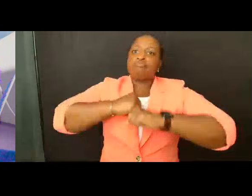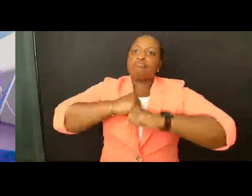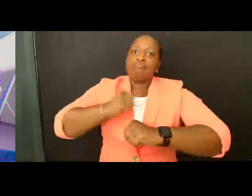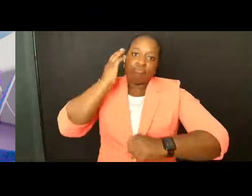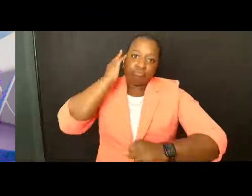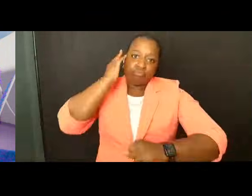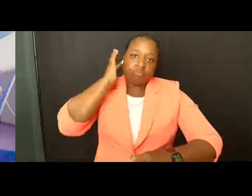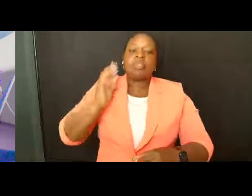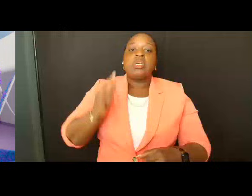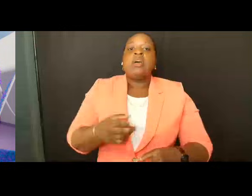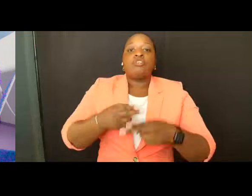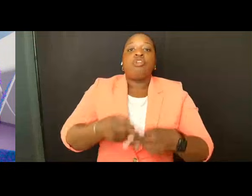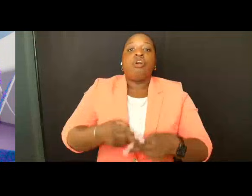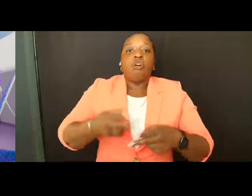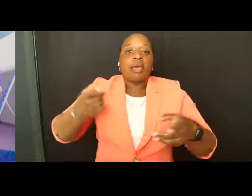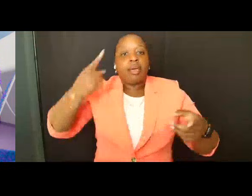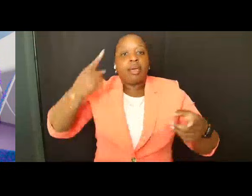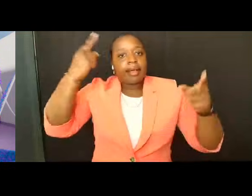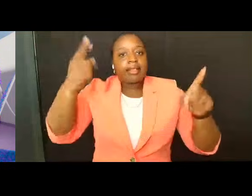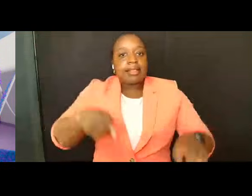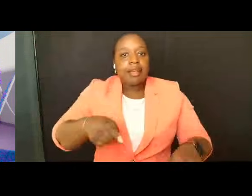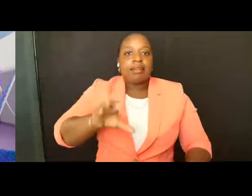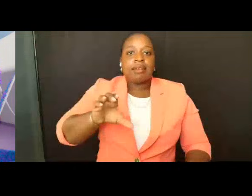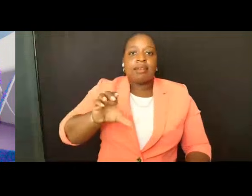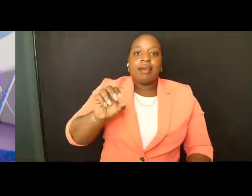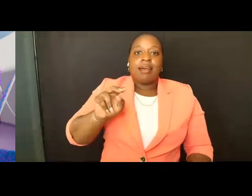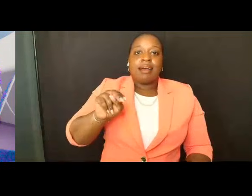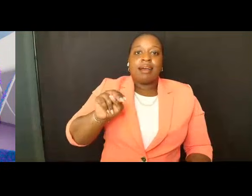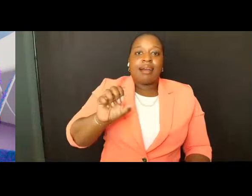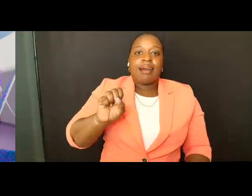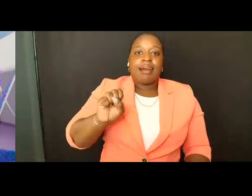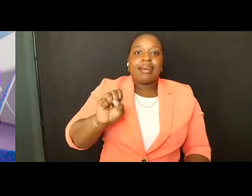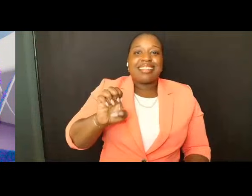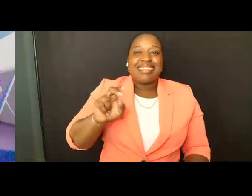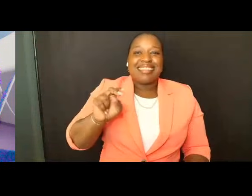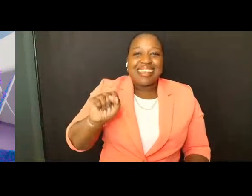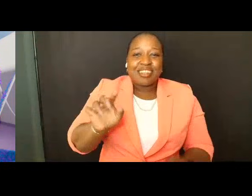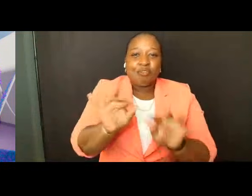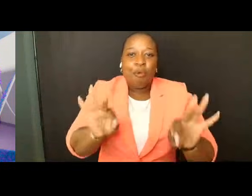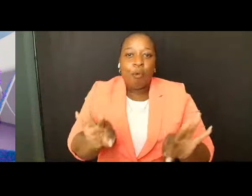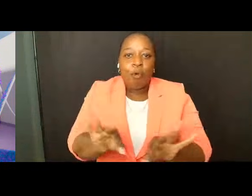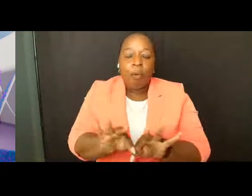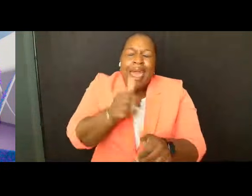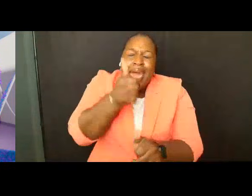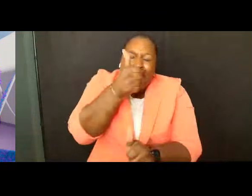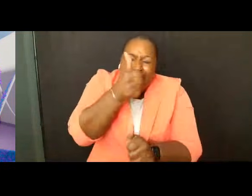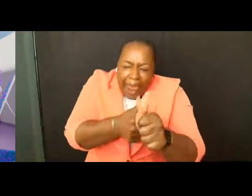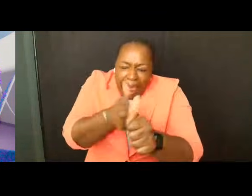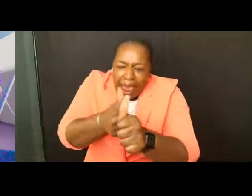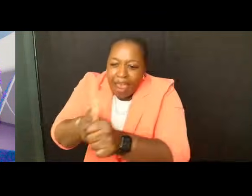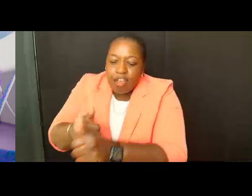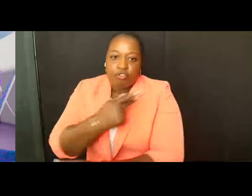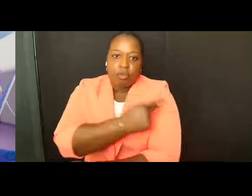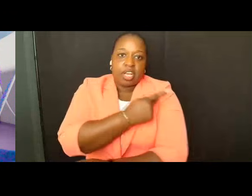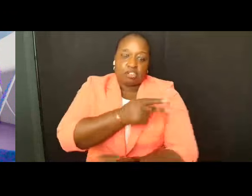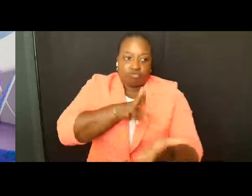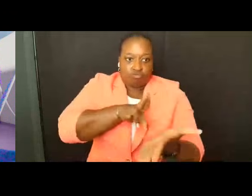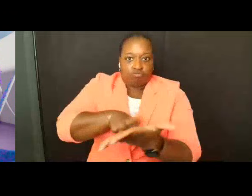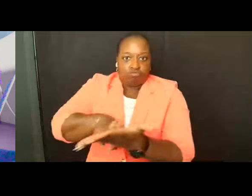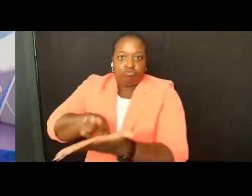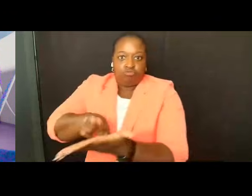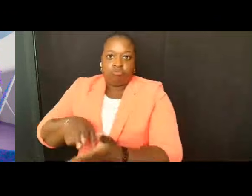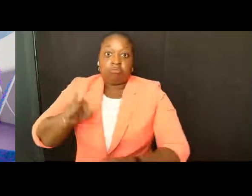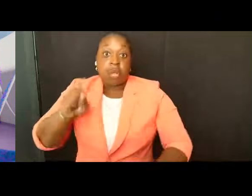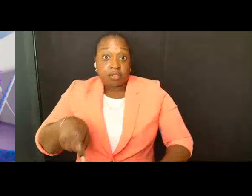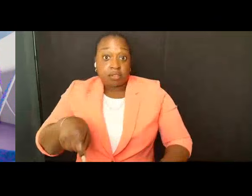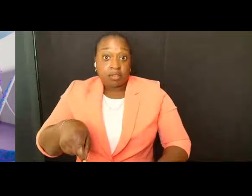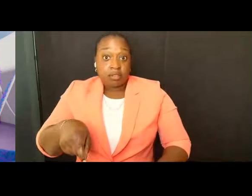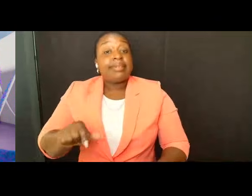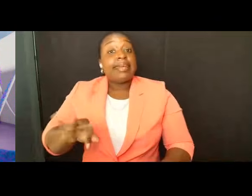form. And every patient must sign a consent form, or their parent must sign a consent form, in order